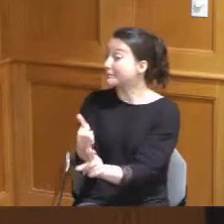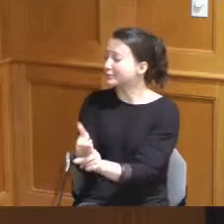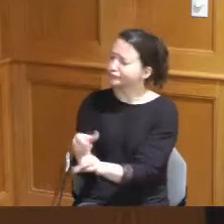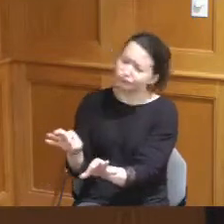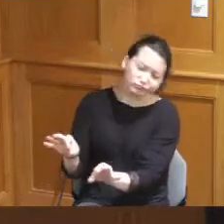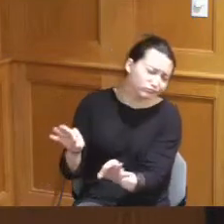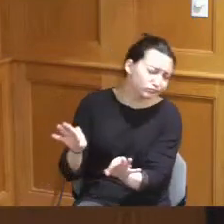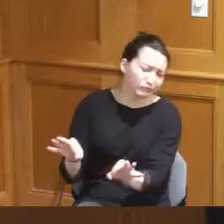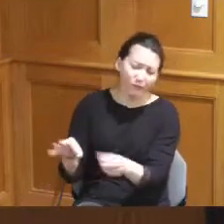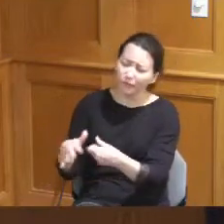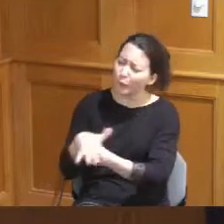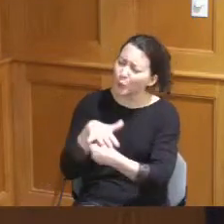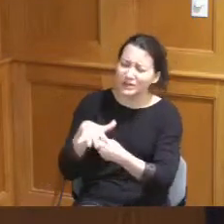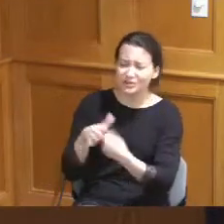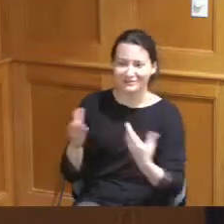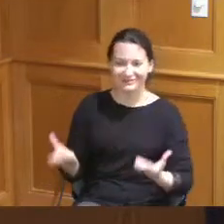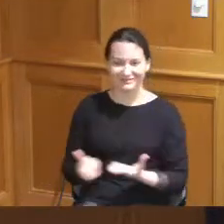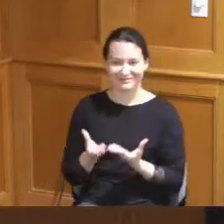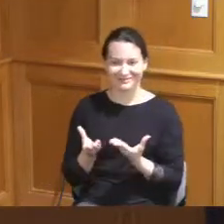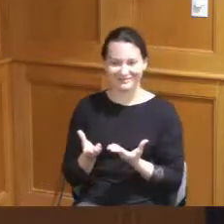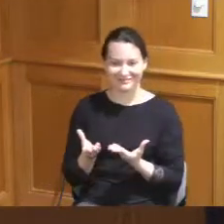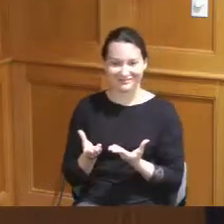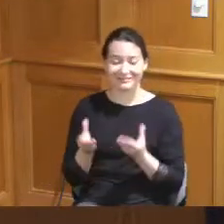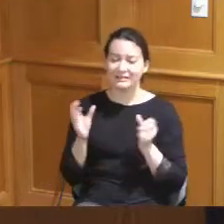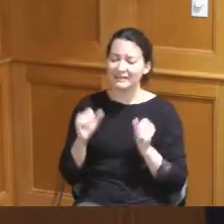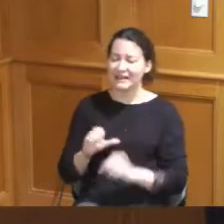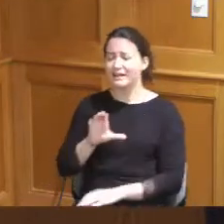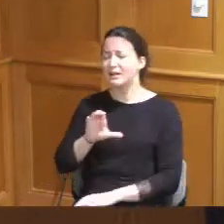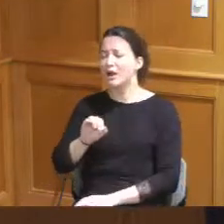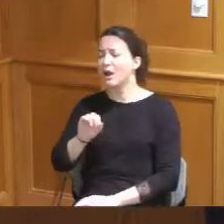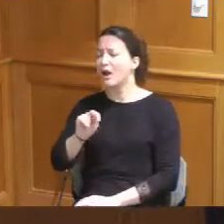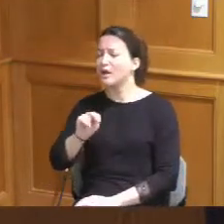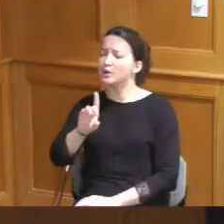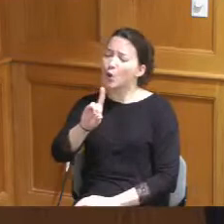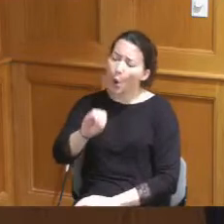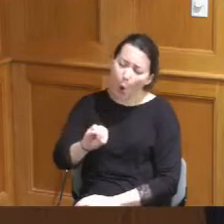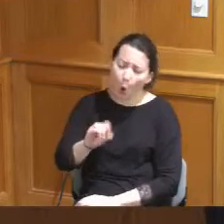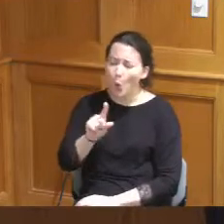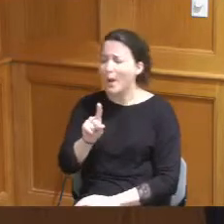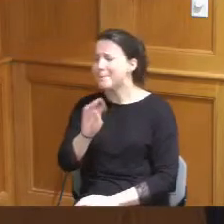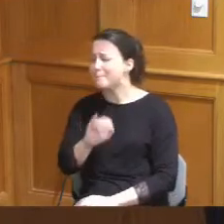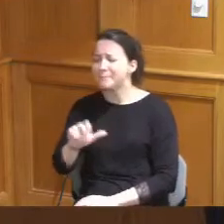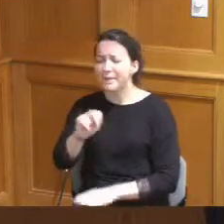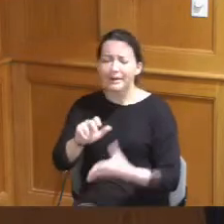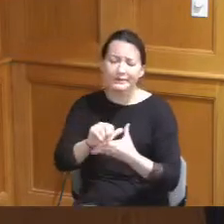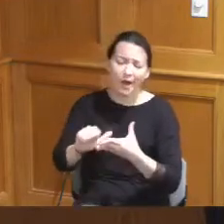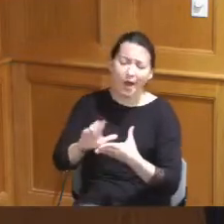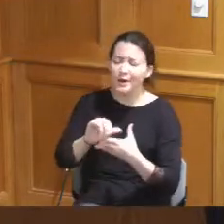down here where we can have these condos and million dollar condos and giving our property